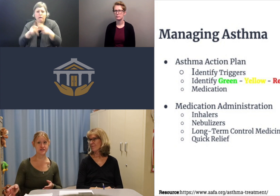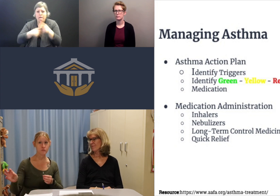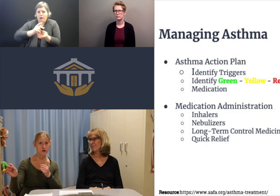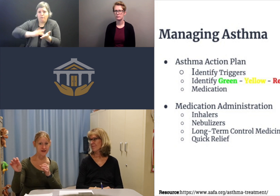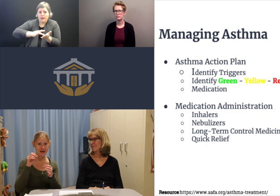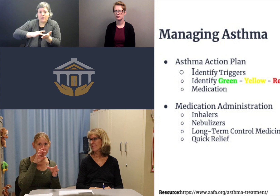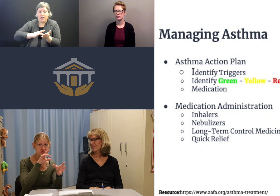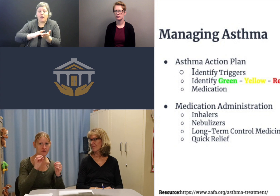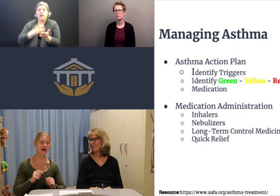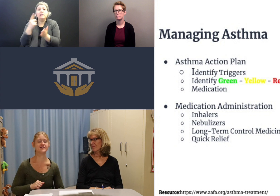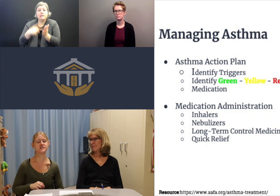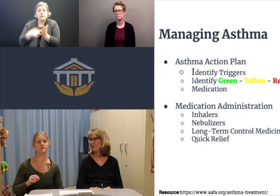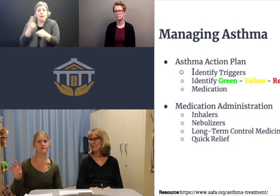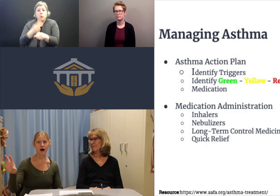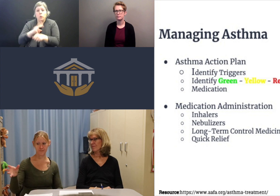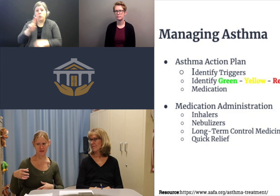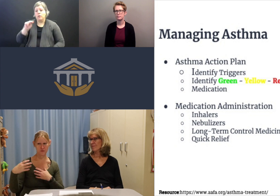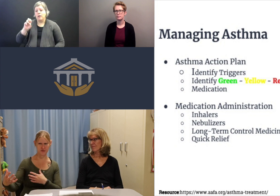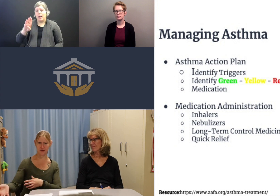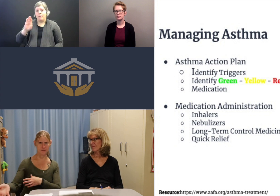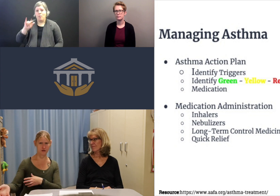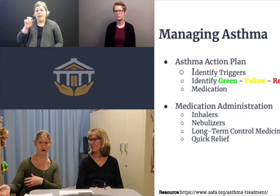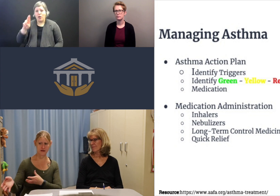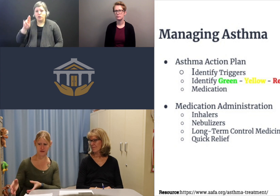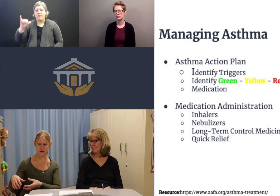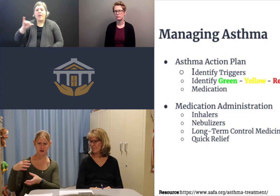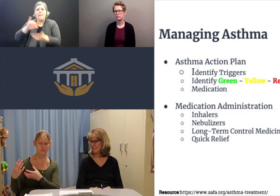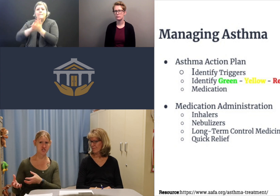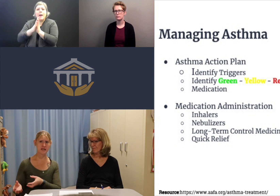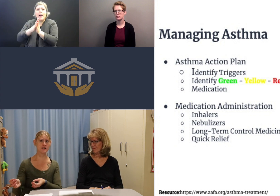like, more of, like, an aerosolized, um, you put the albuterol in the machine.